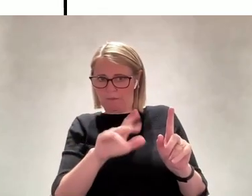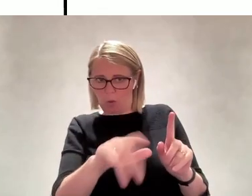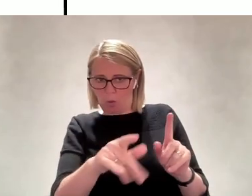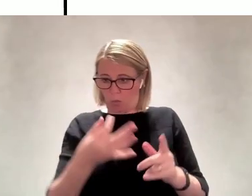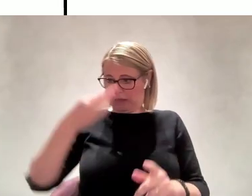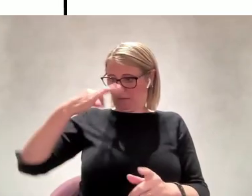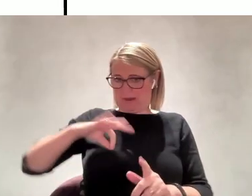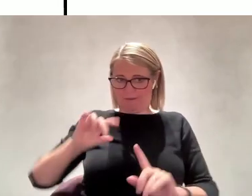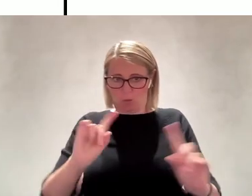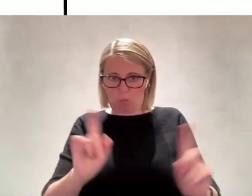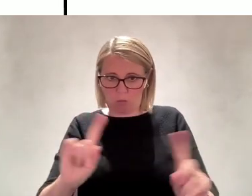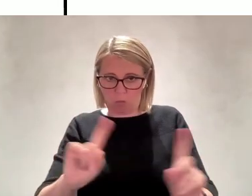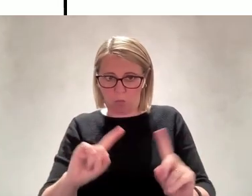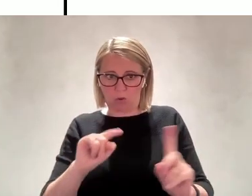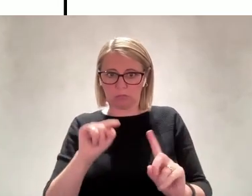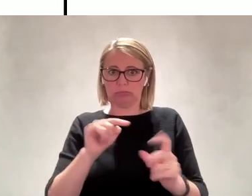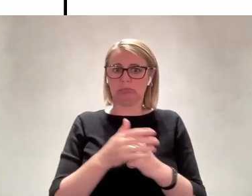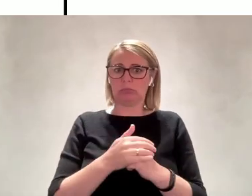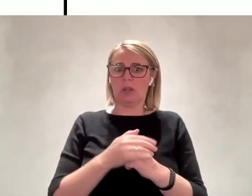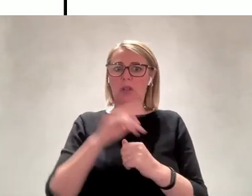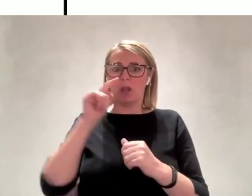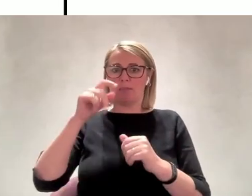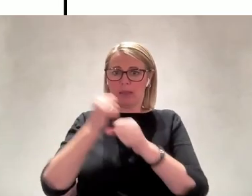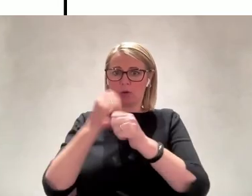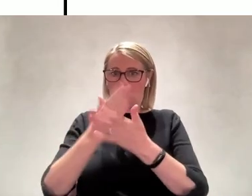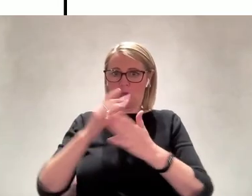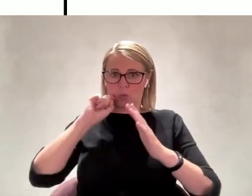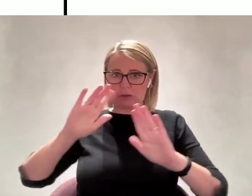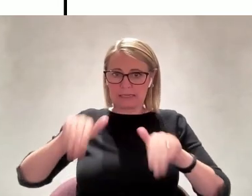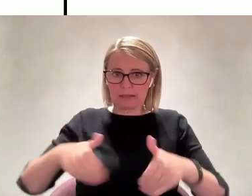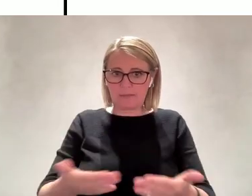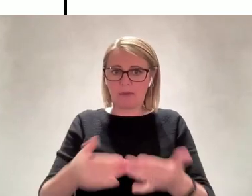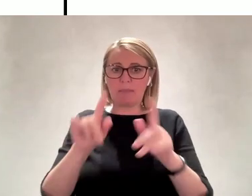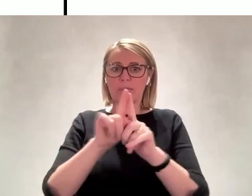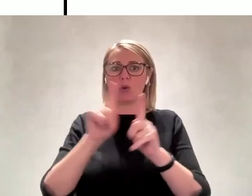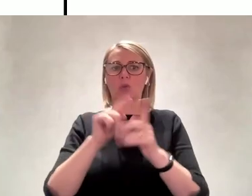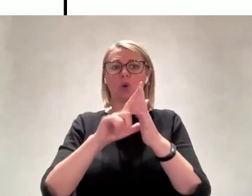the benefits that you see that it will deliver, and also to do